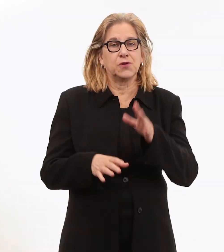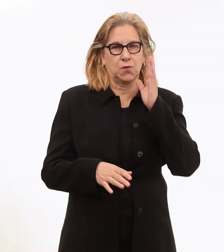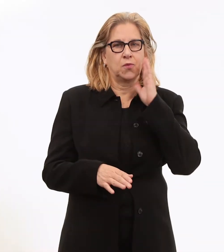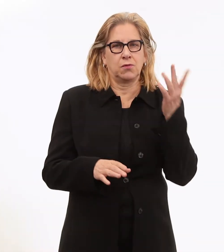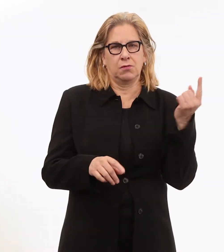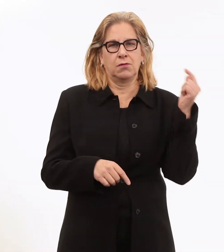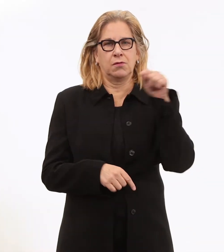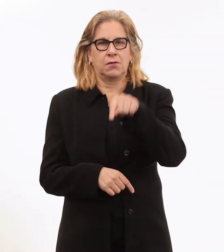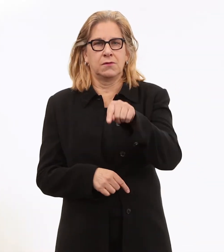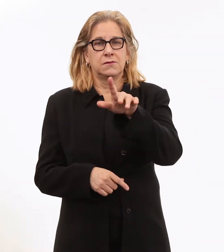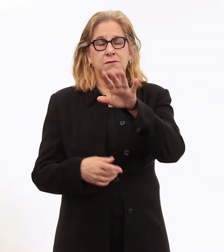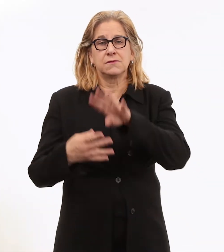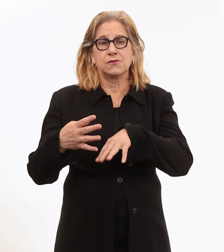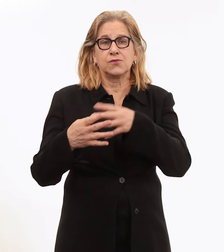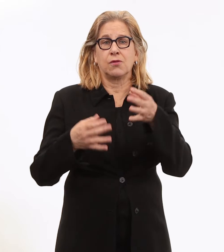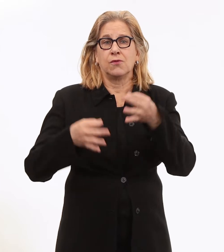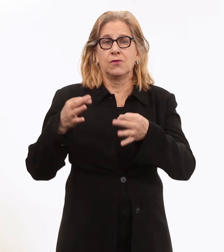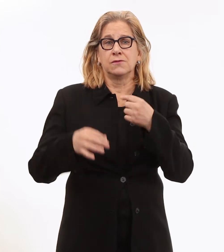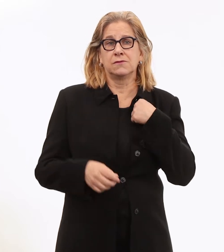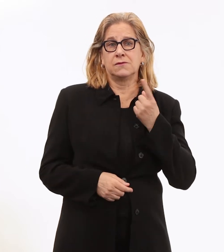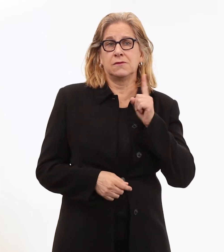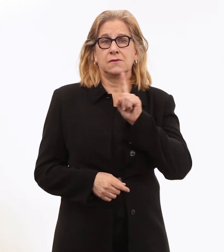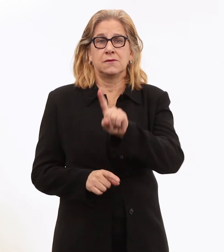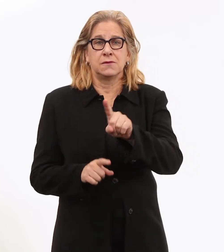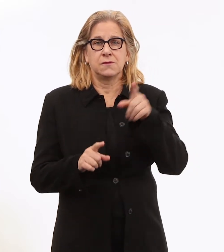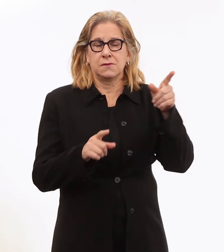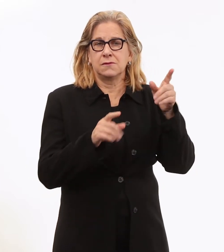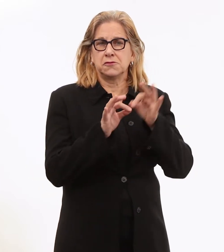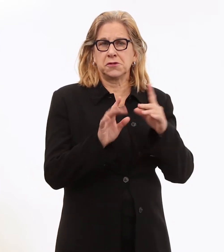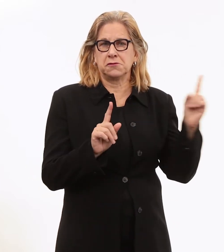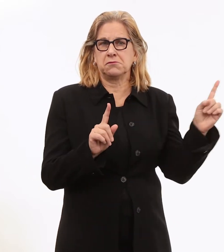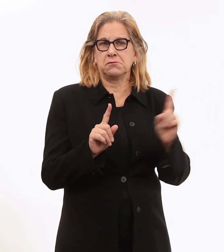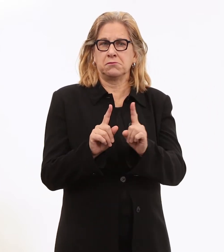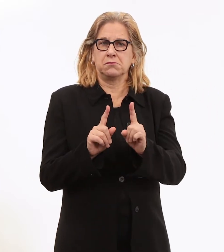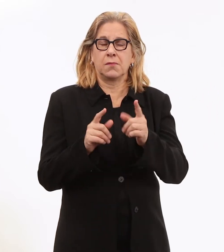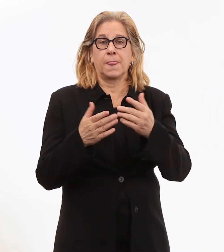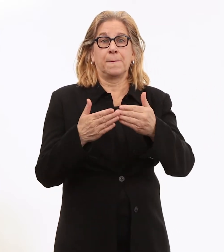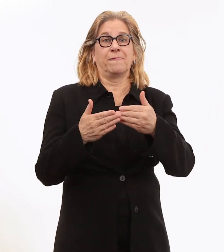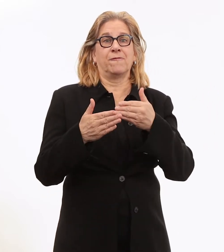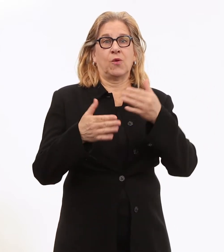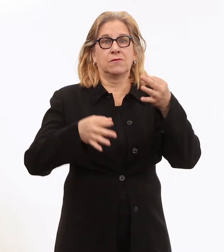The interpreter will meet you at your scheduled courtroom before the hearing begins.